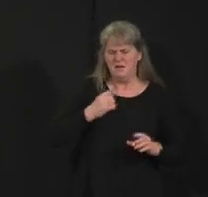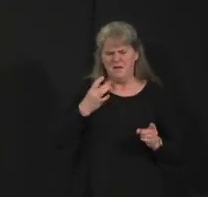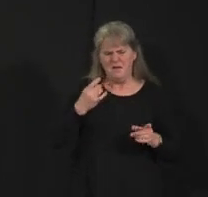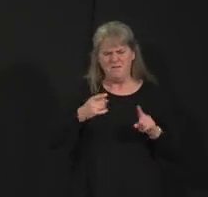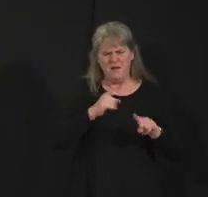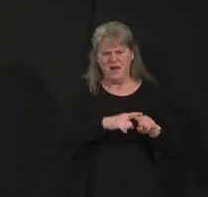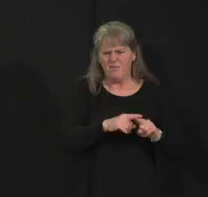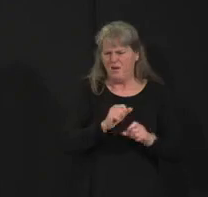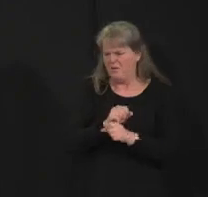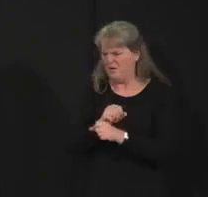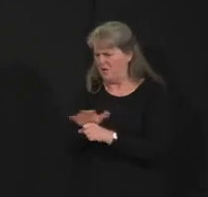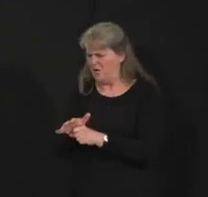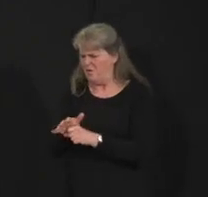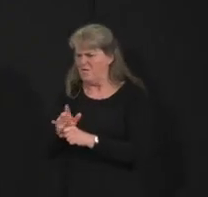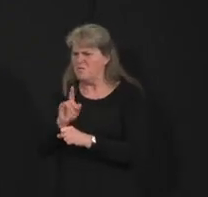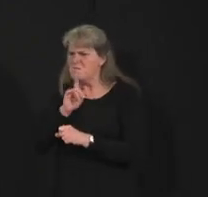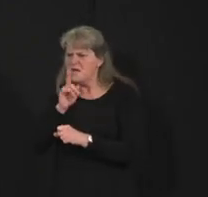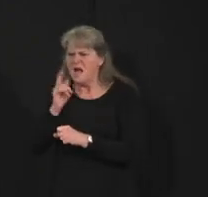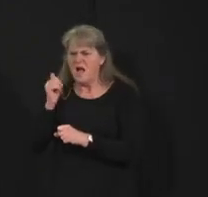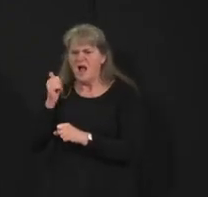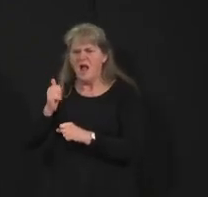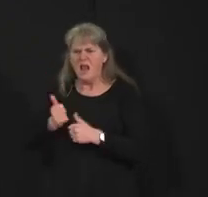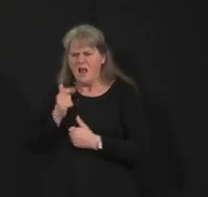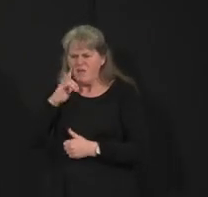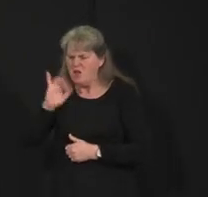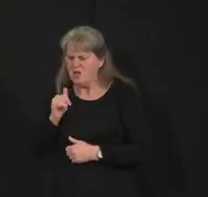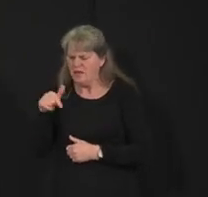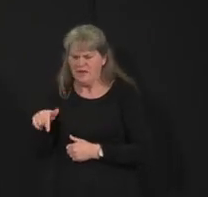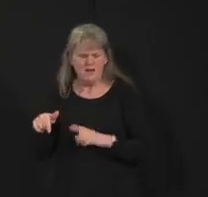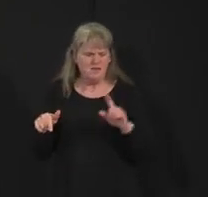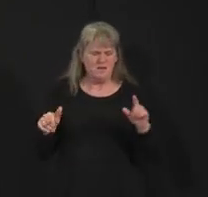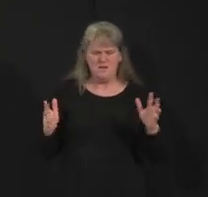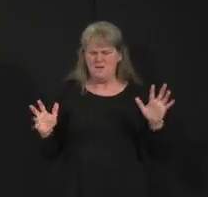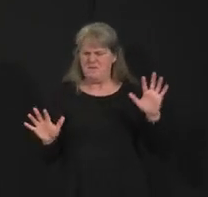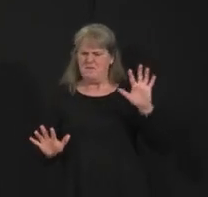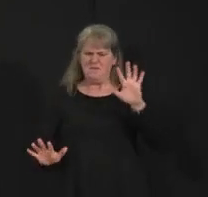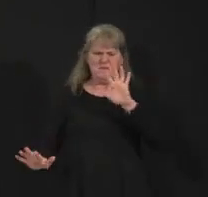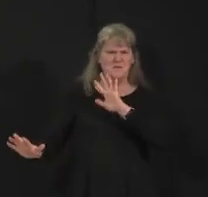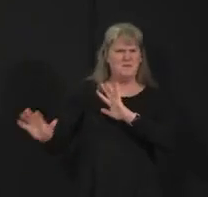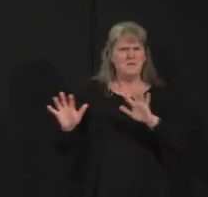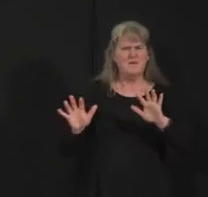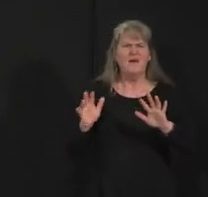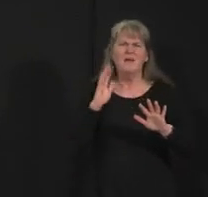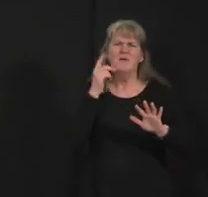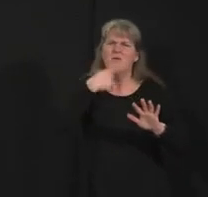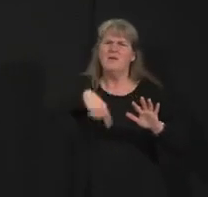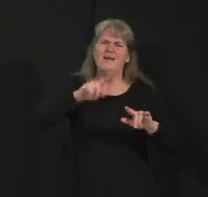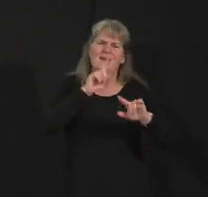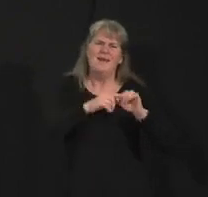Nova Scotia. Complicated by the new COVID reality that we live in. Even when we cannot gather together individual are in